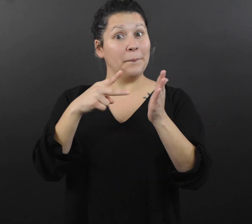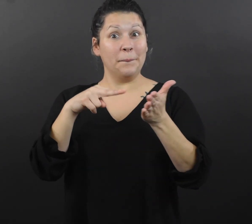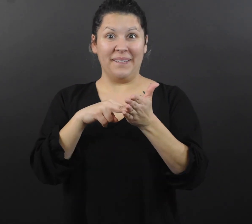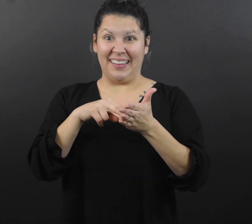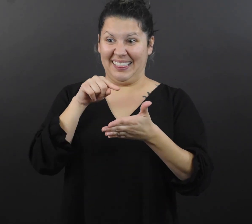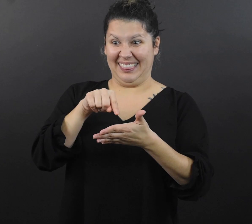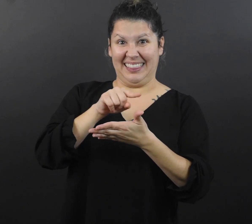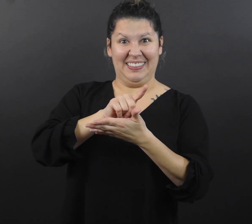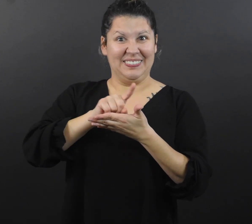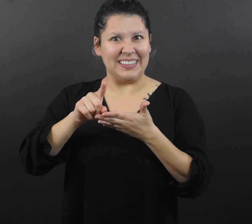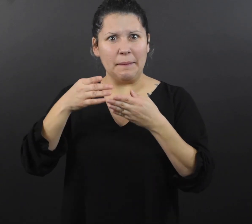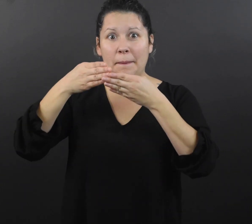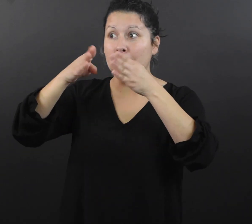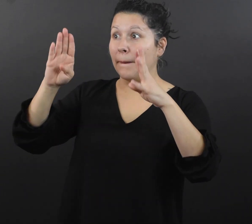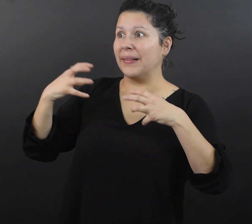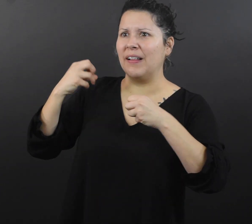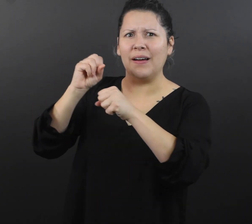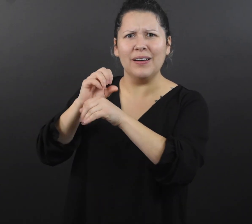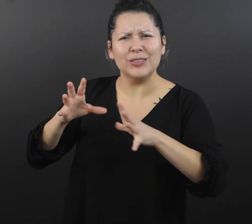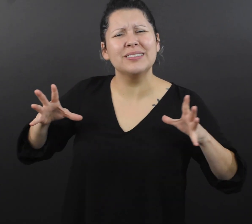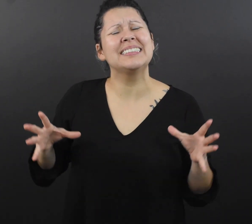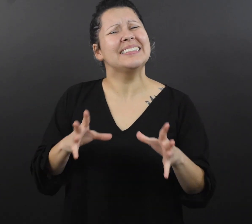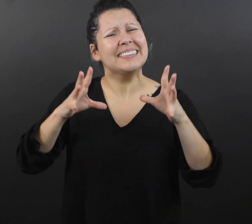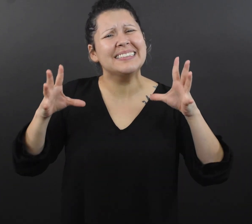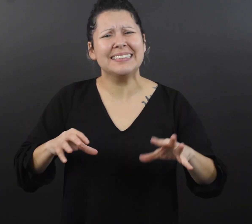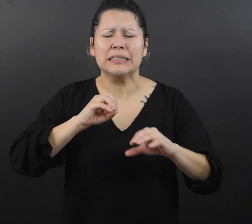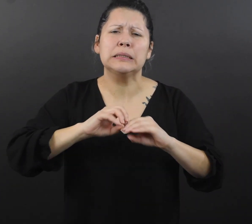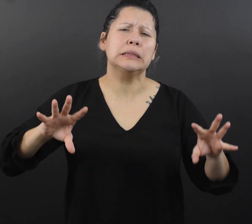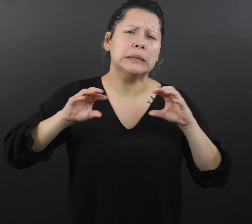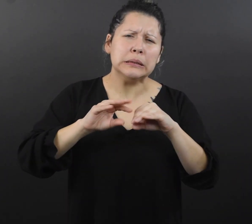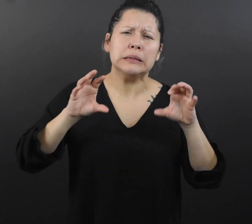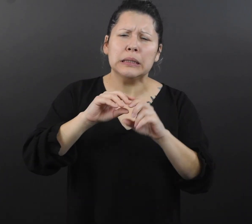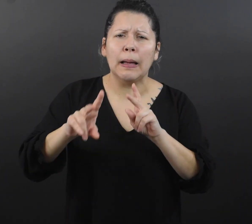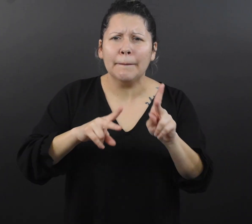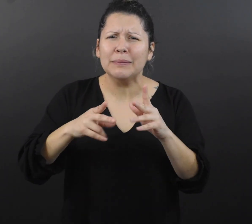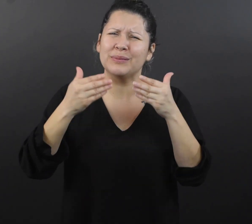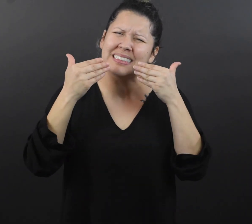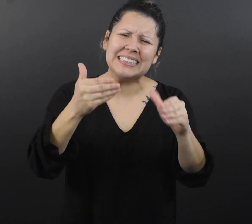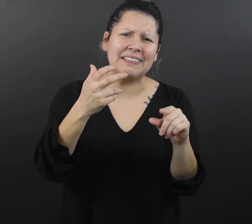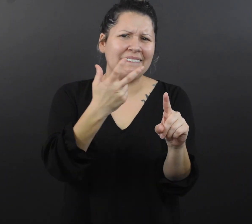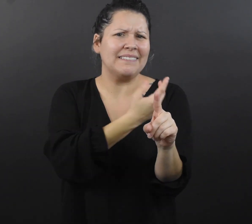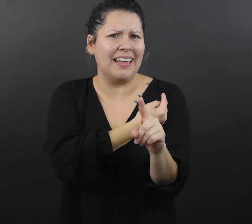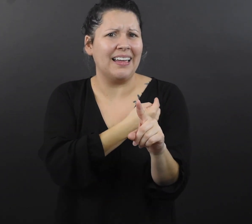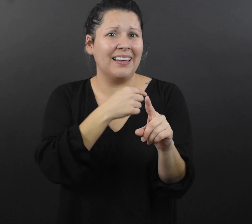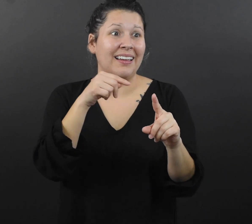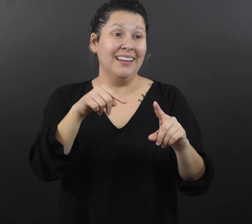people to get vaccinated — and that’s especially true during a pandemic.